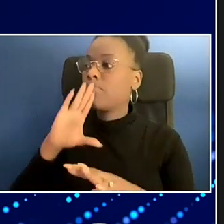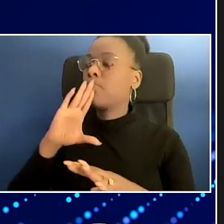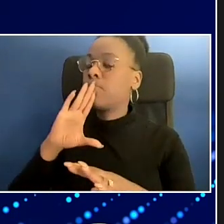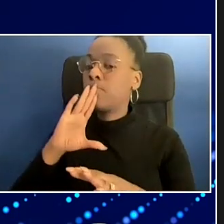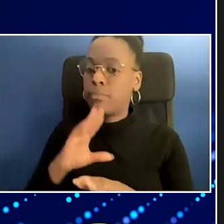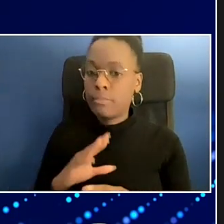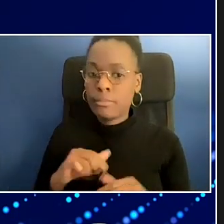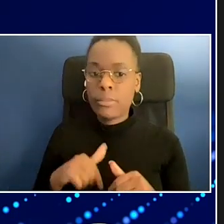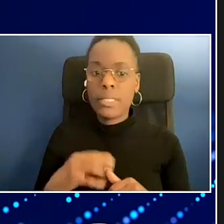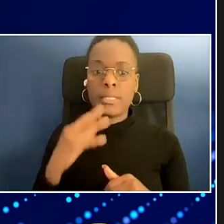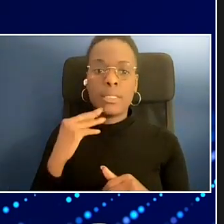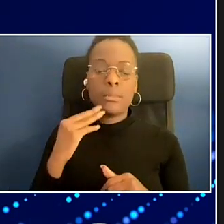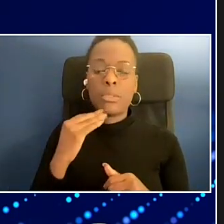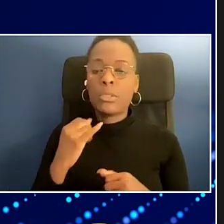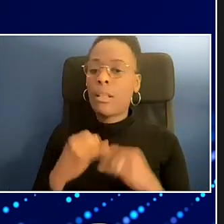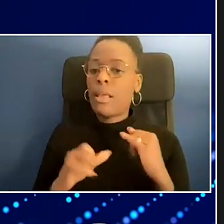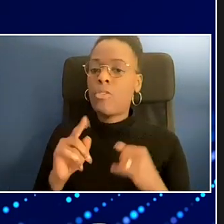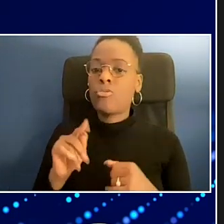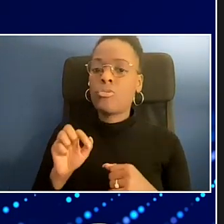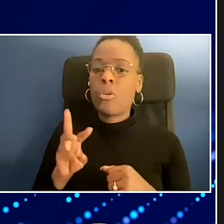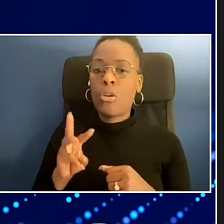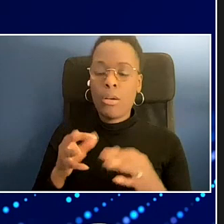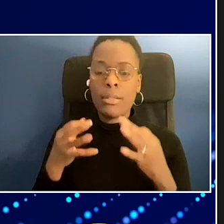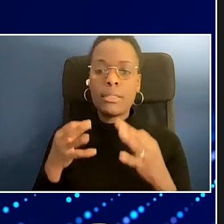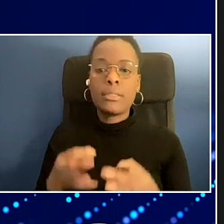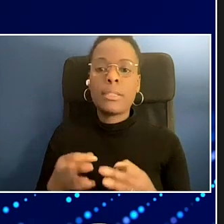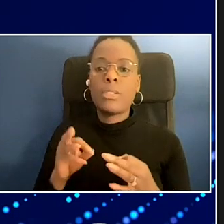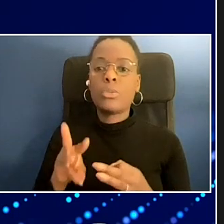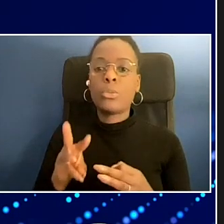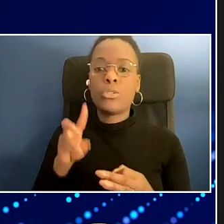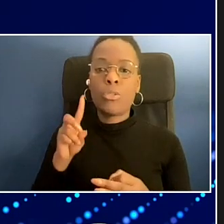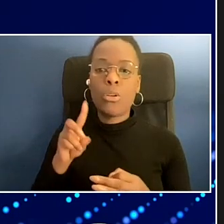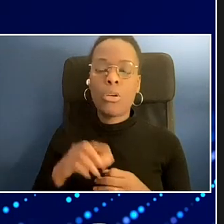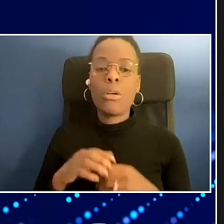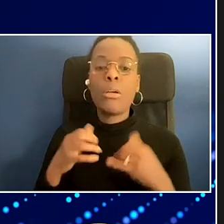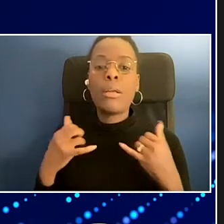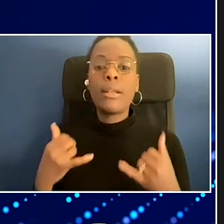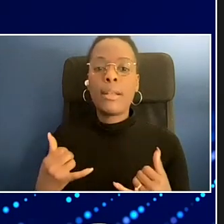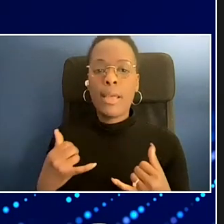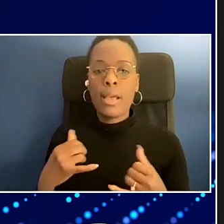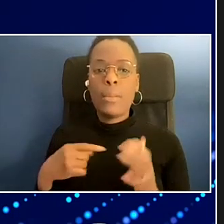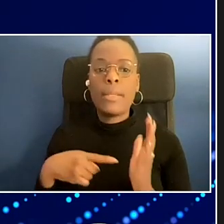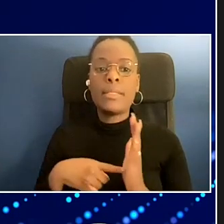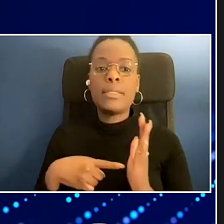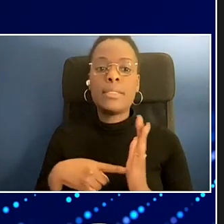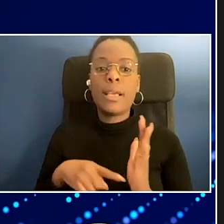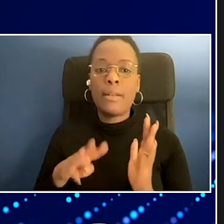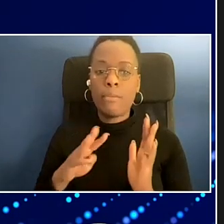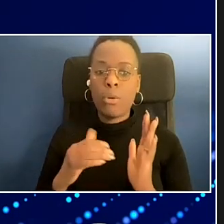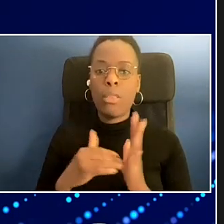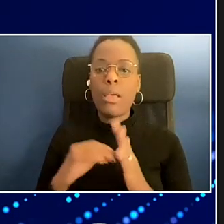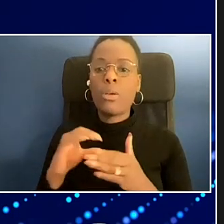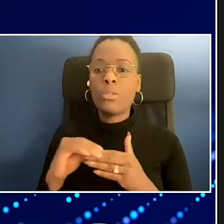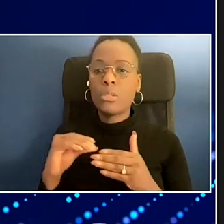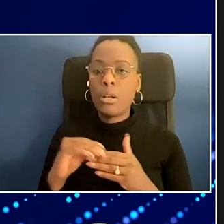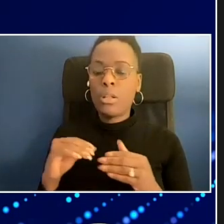at that point, and I decided to withdraw. I am now in debt of $4,000 because of Herzing, and to Herzing.